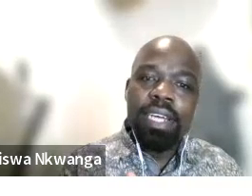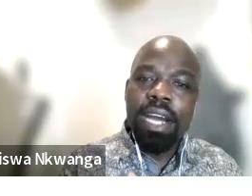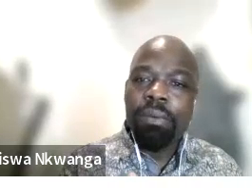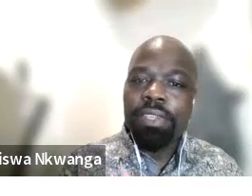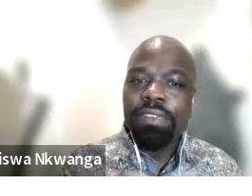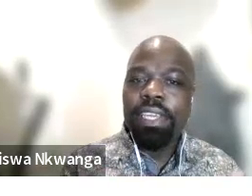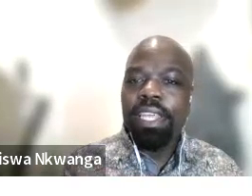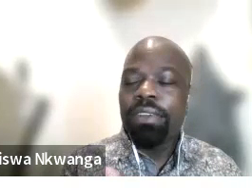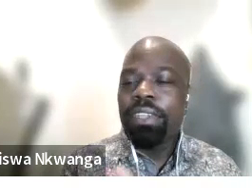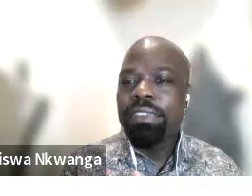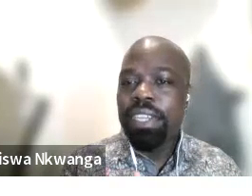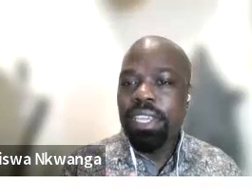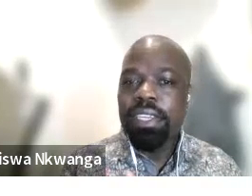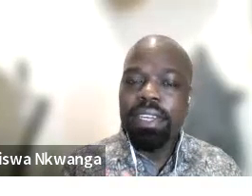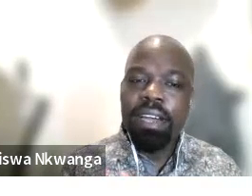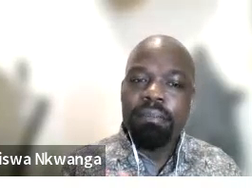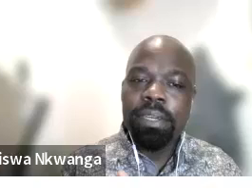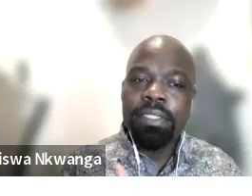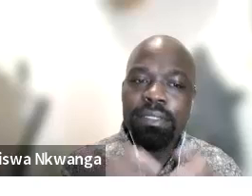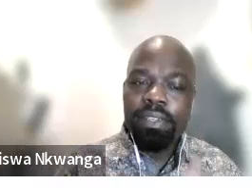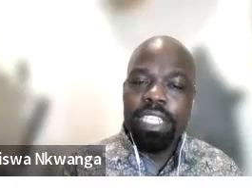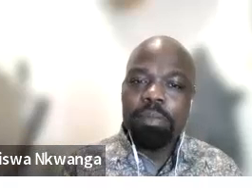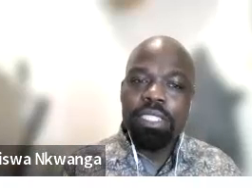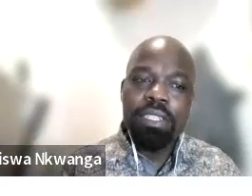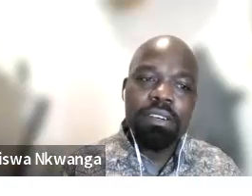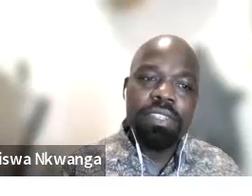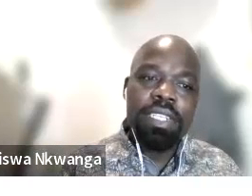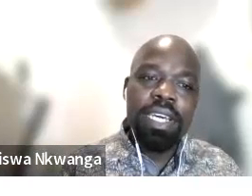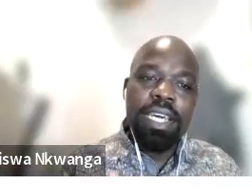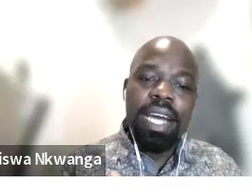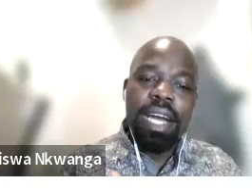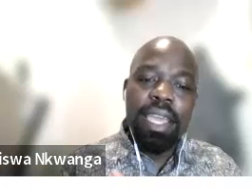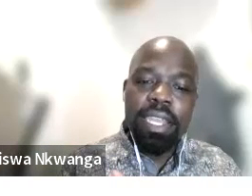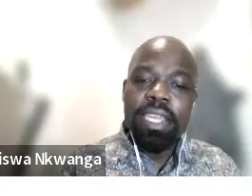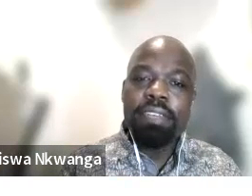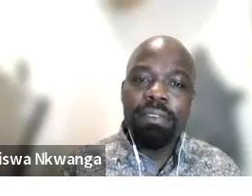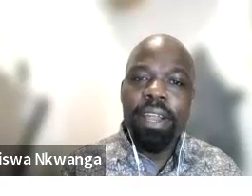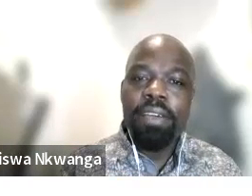And we're seeing that there is a need, based on the experience of COVID, a need for us